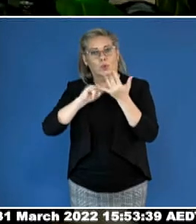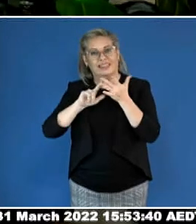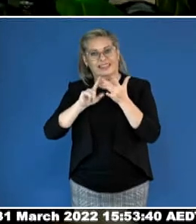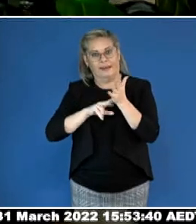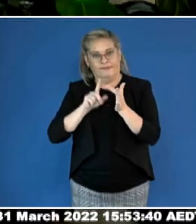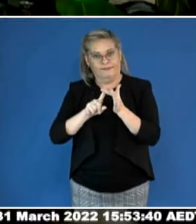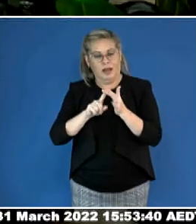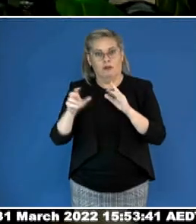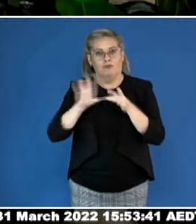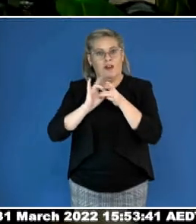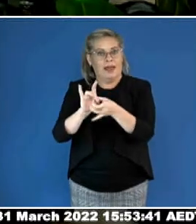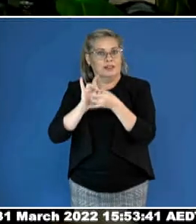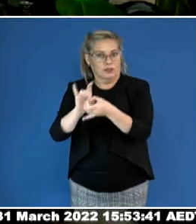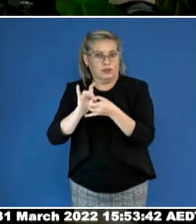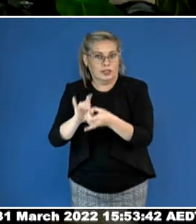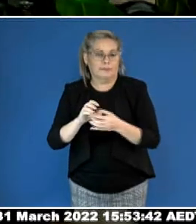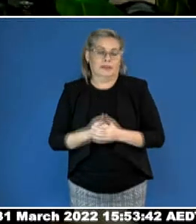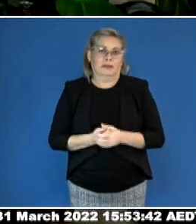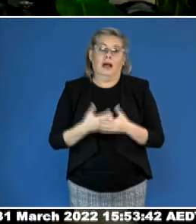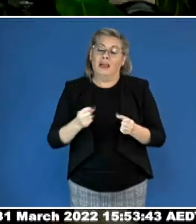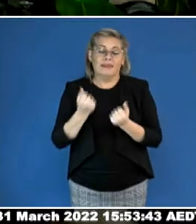give our community the voice and attention they deserve.